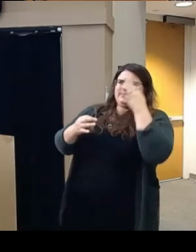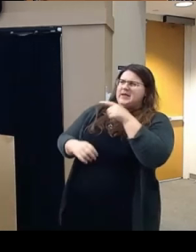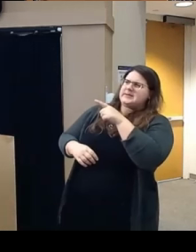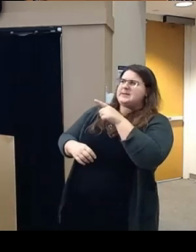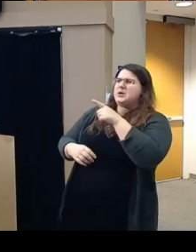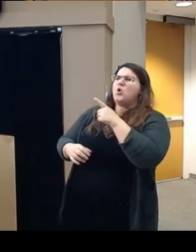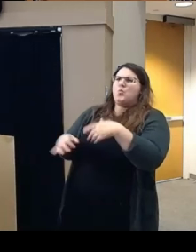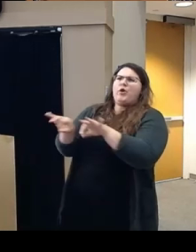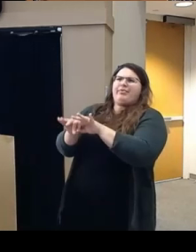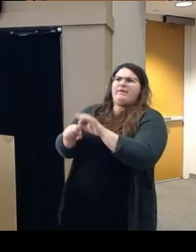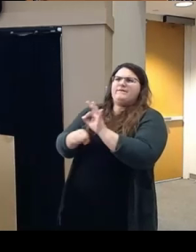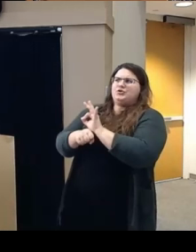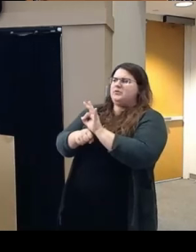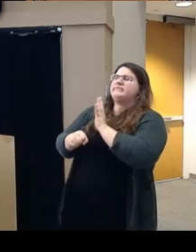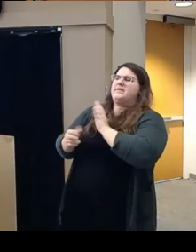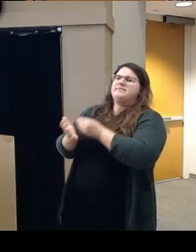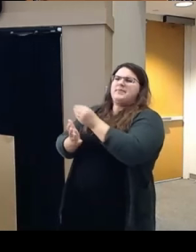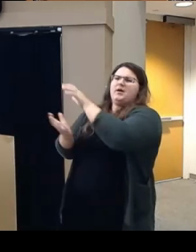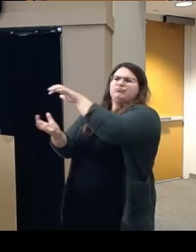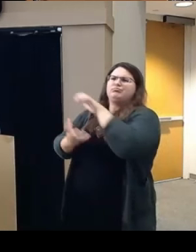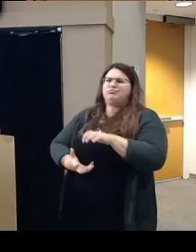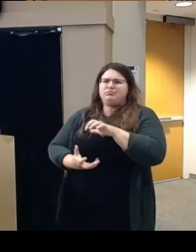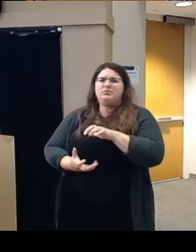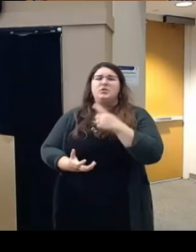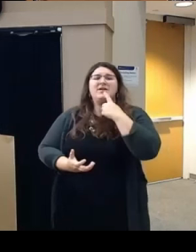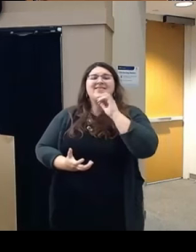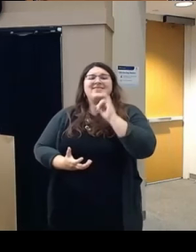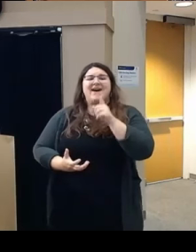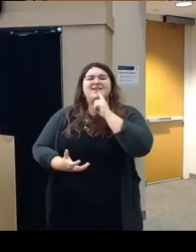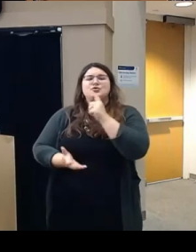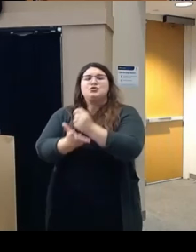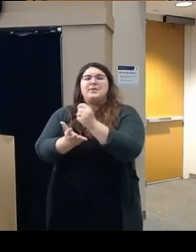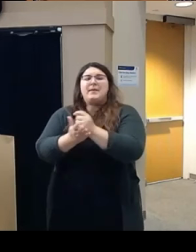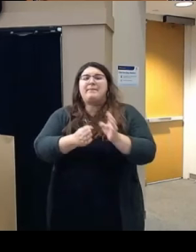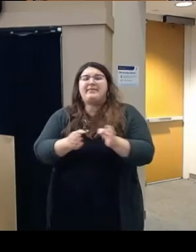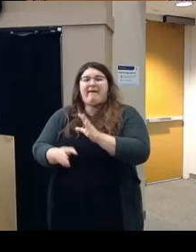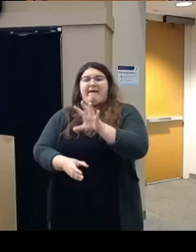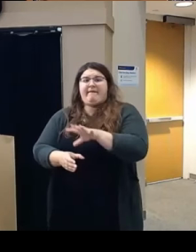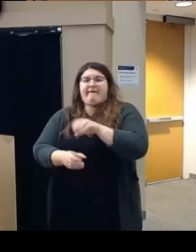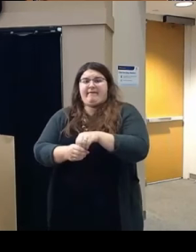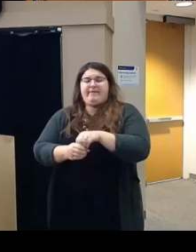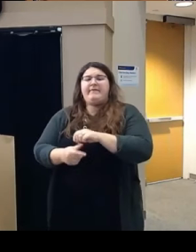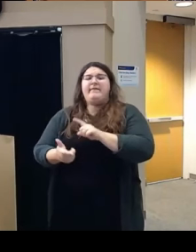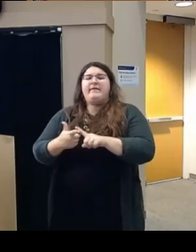are related to treatment plans and episode of Care Group documentation and safety checks which are on